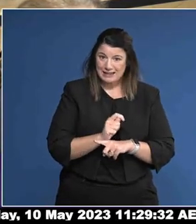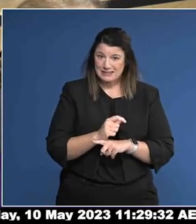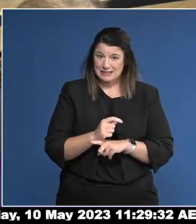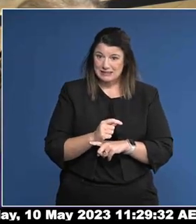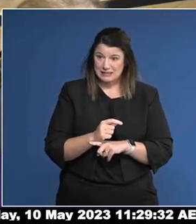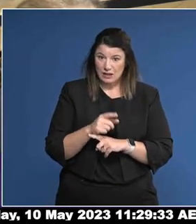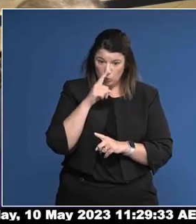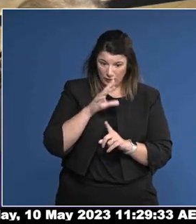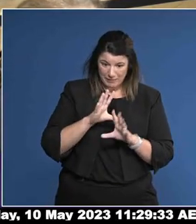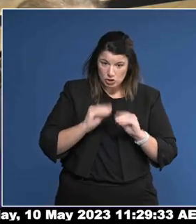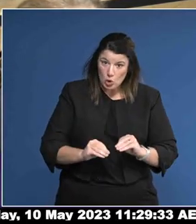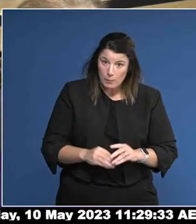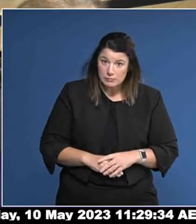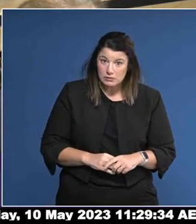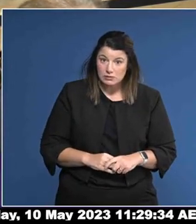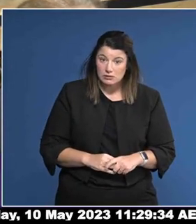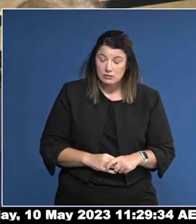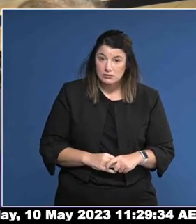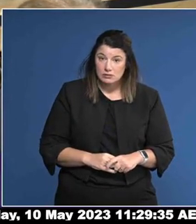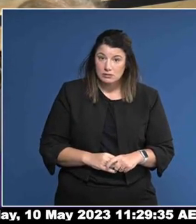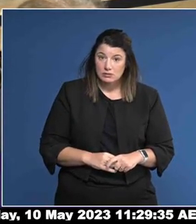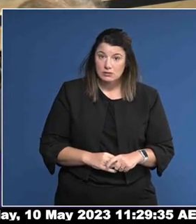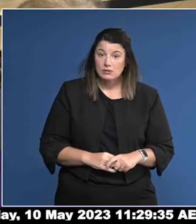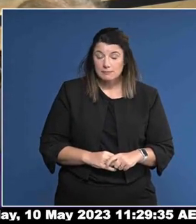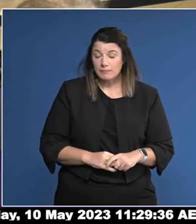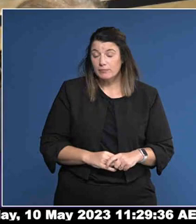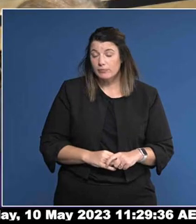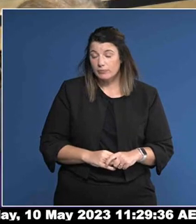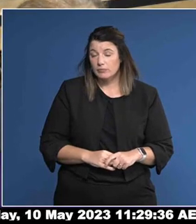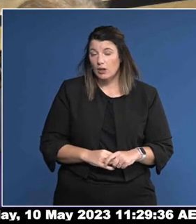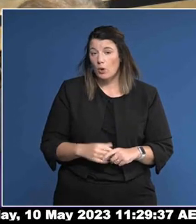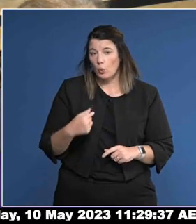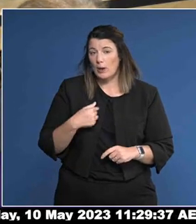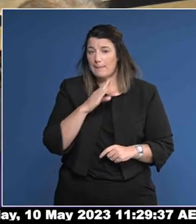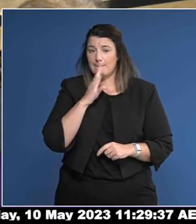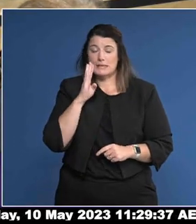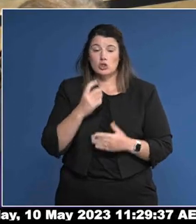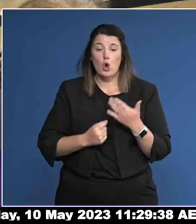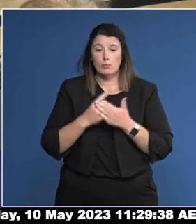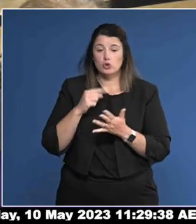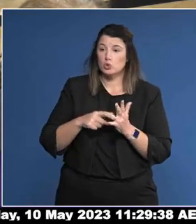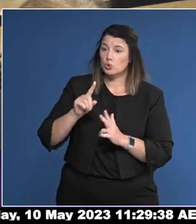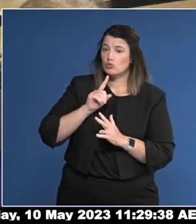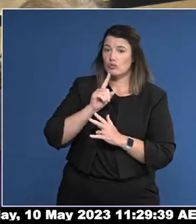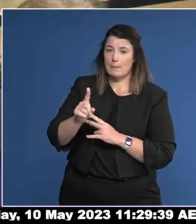We would - yes, I agree there were opportunities for that reporting to have been strengthened. MS MAHONY: And not only opportunities.